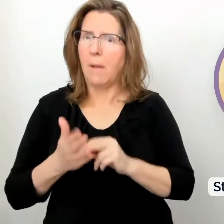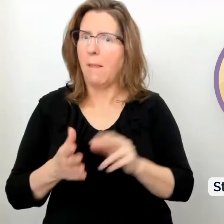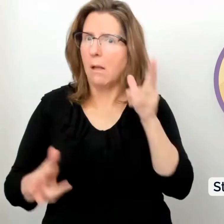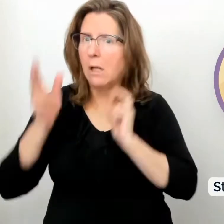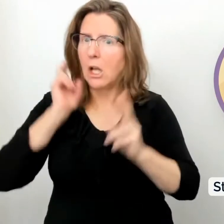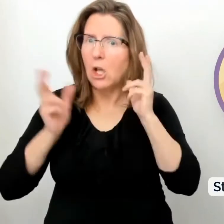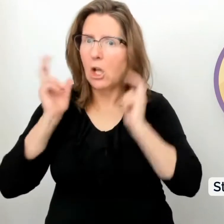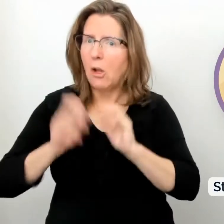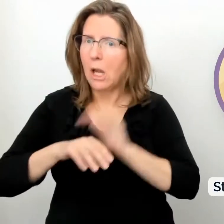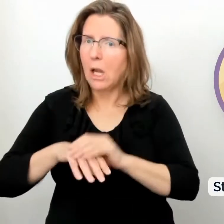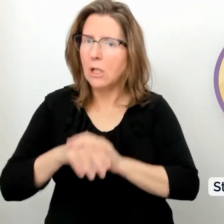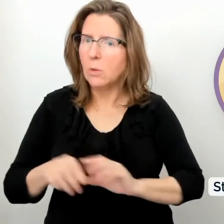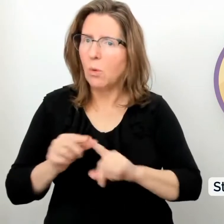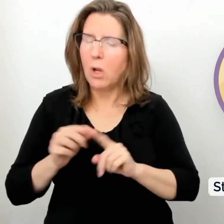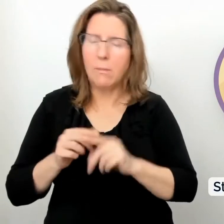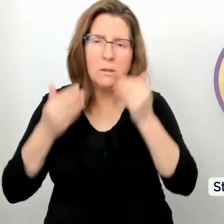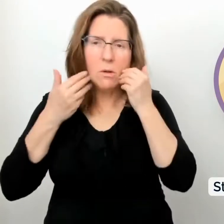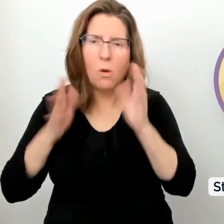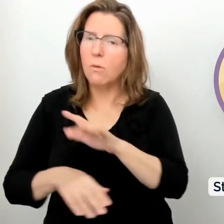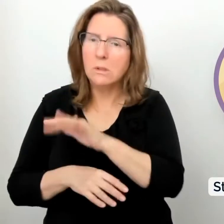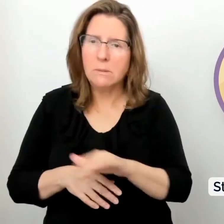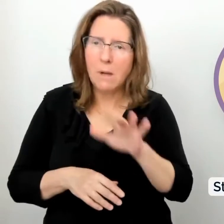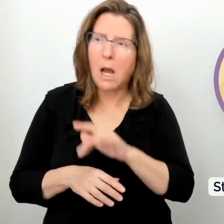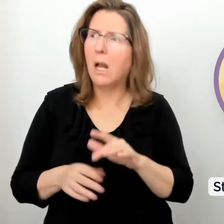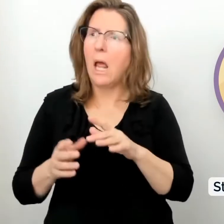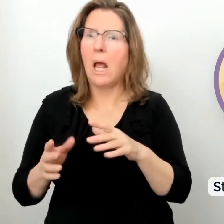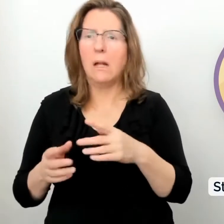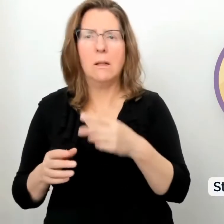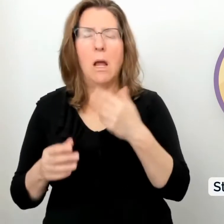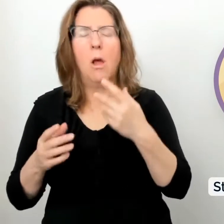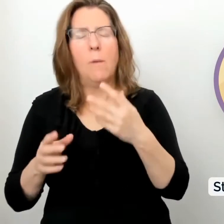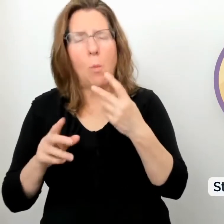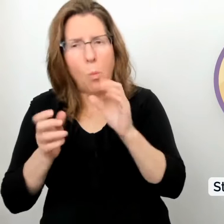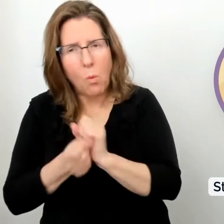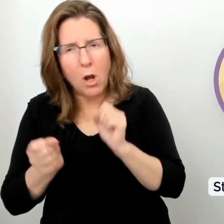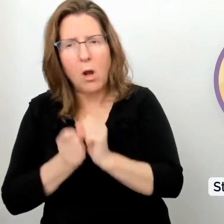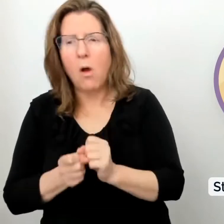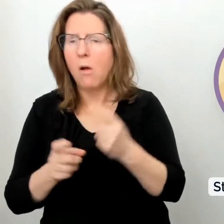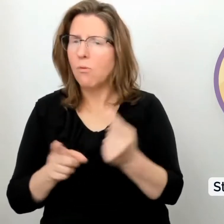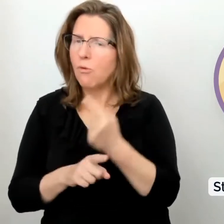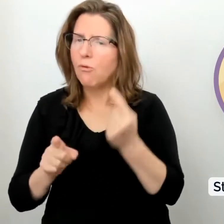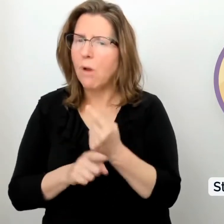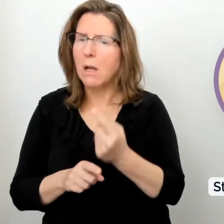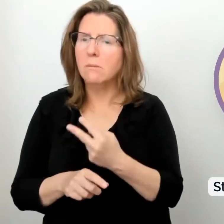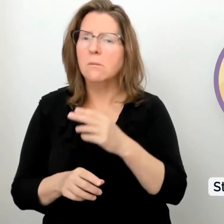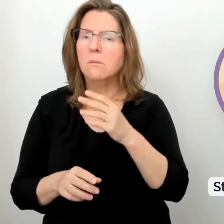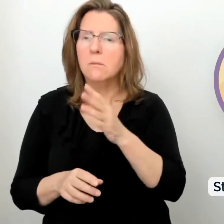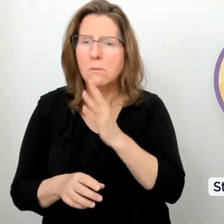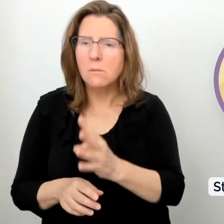They will hear words they don't know how to spell. This software can help with pronunciation.